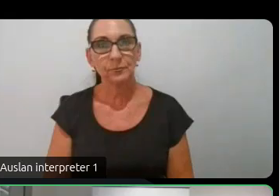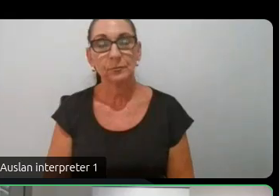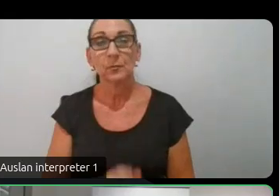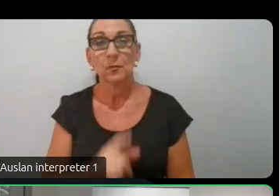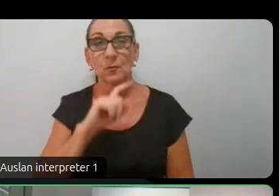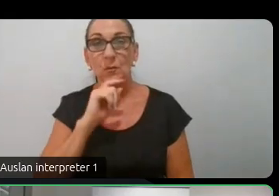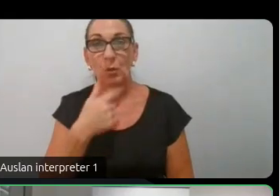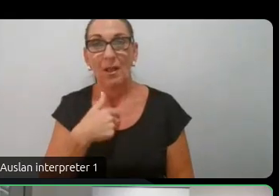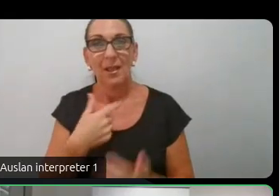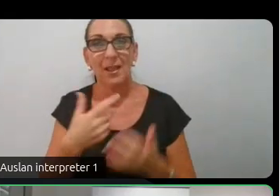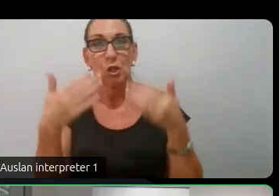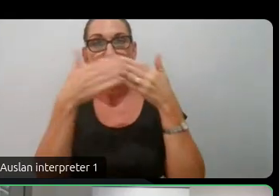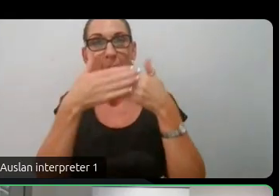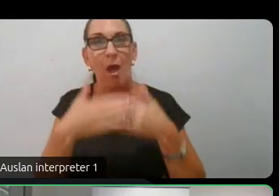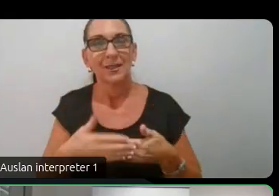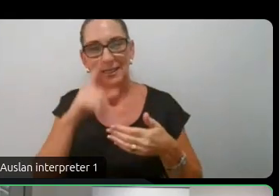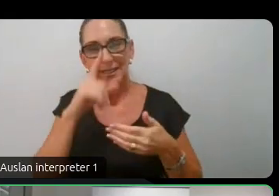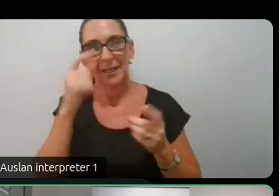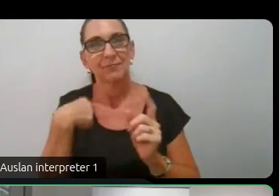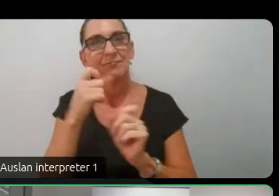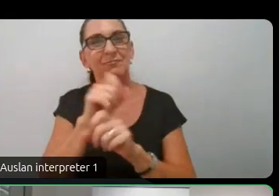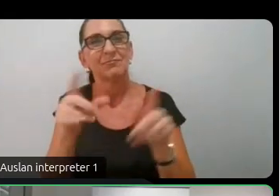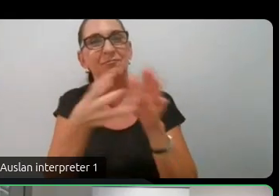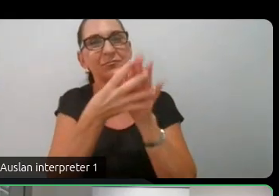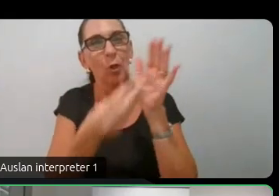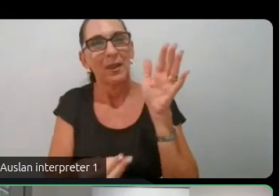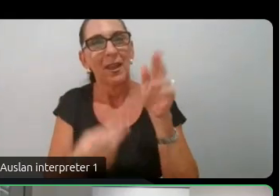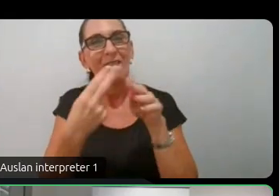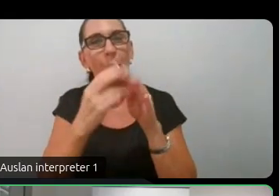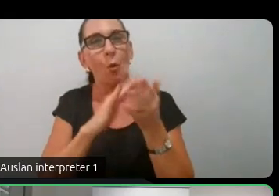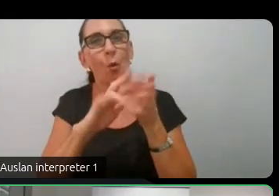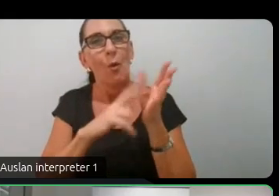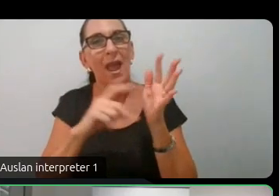slides about a available to be downloaded in the handout section on your screen. So,